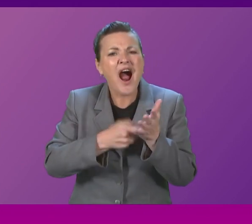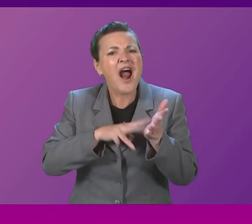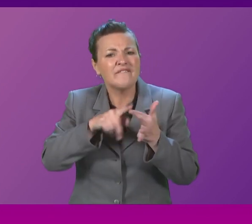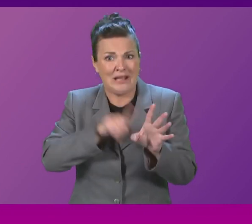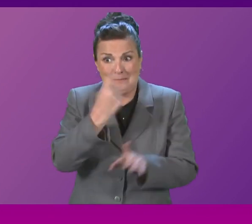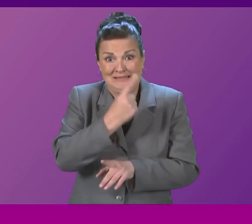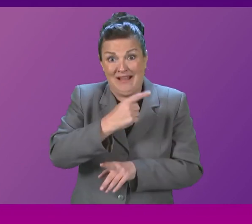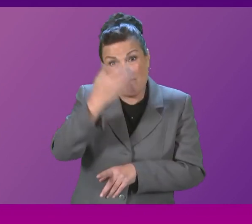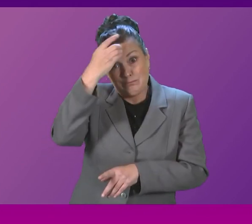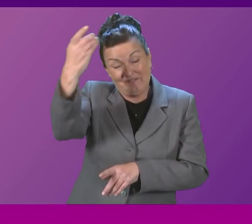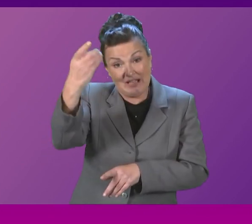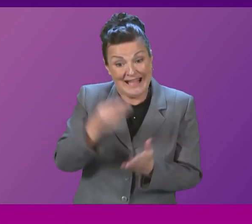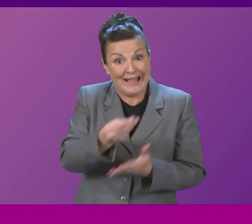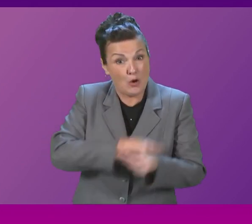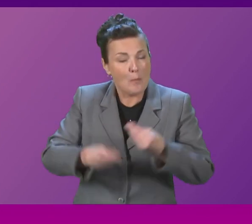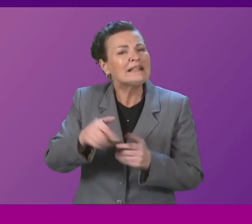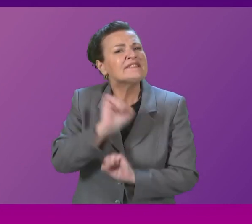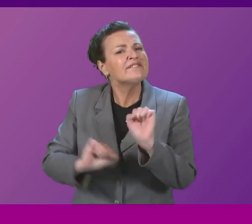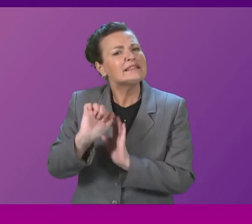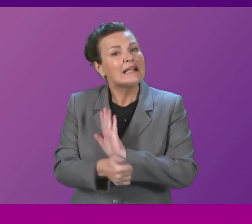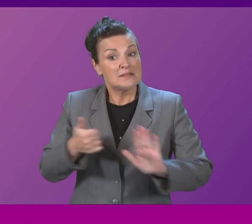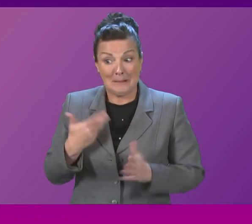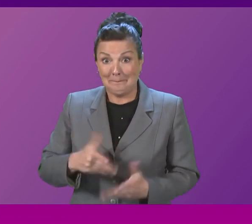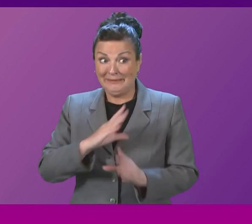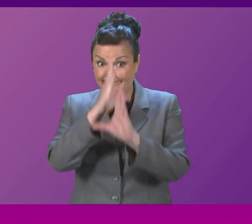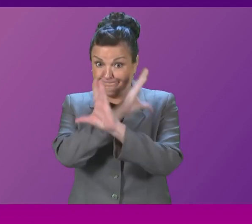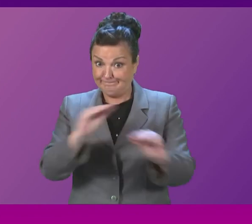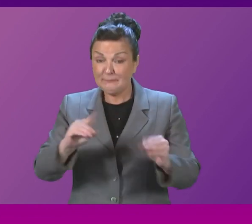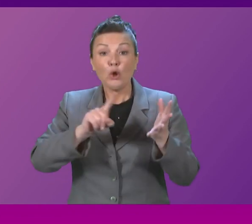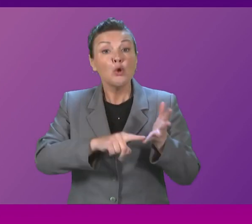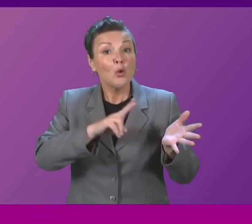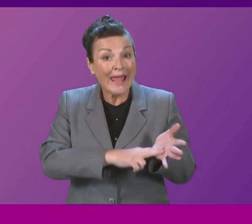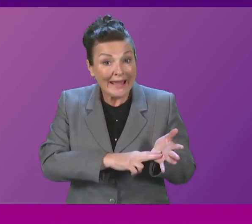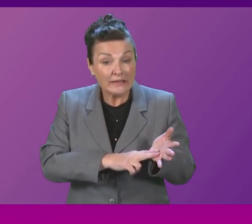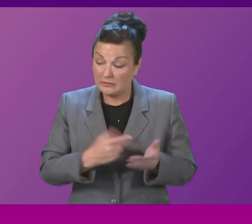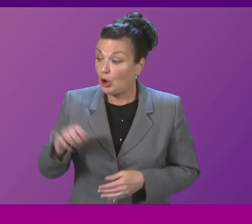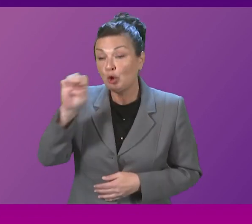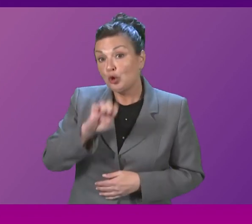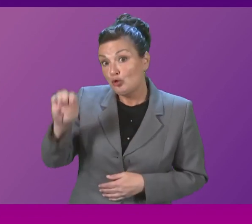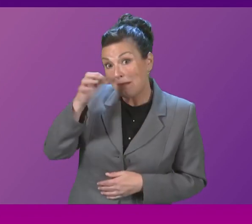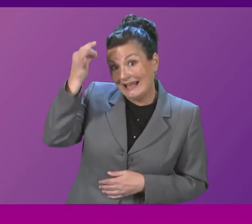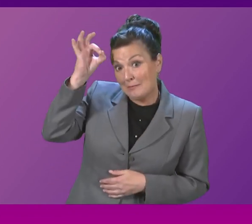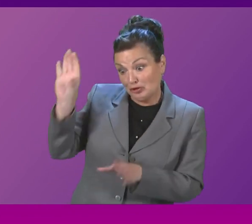He has advised the United Nations, the European Commission and the European Defence Agency.